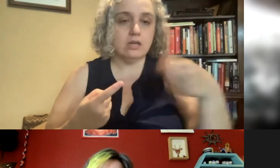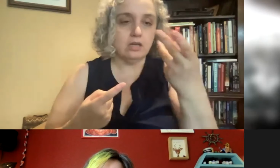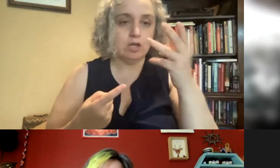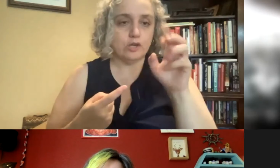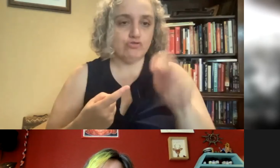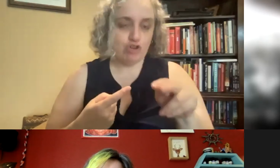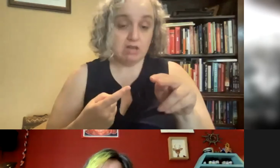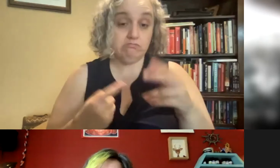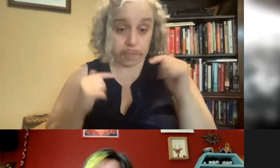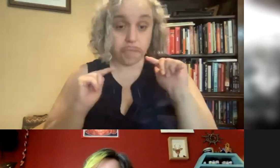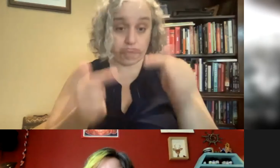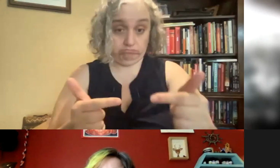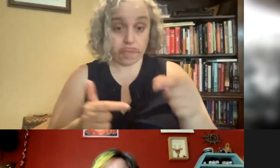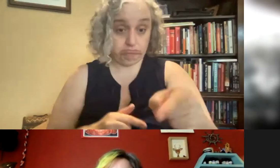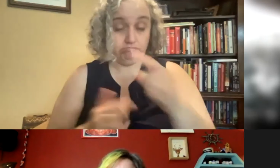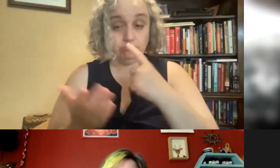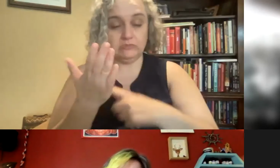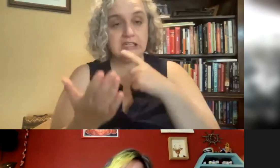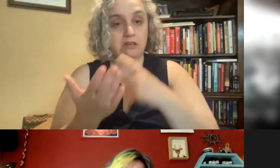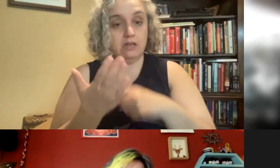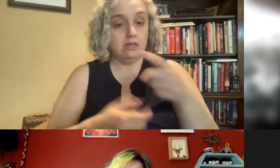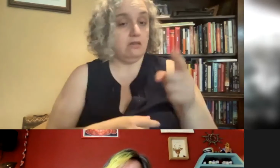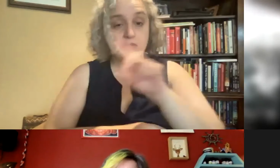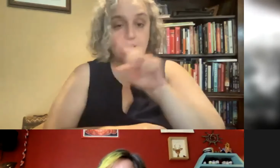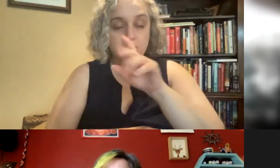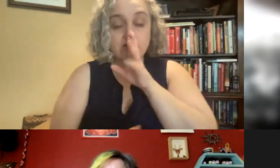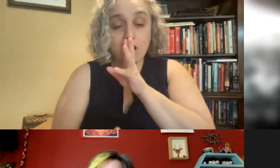I'm going to allow you to talk if you would like,